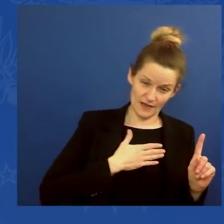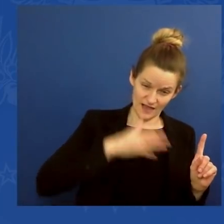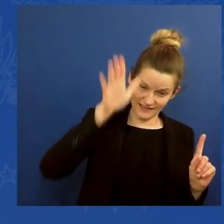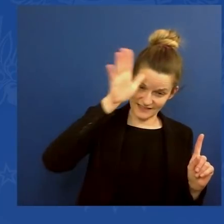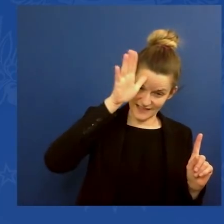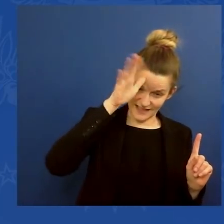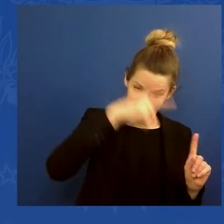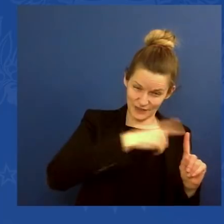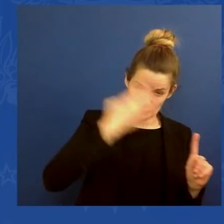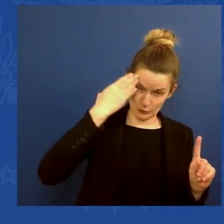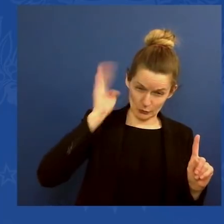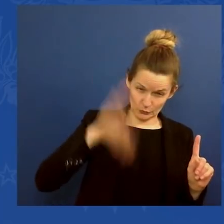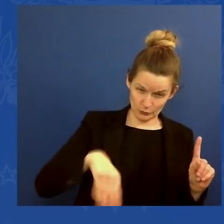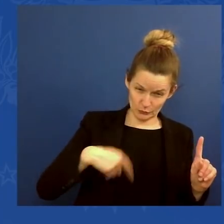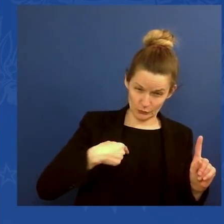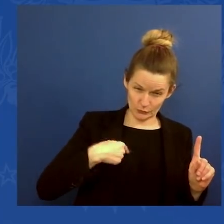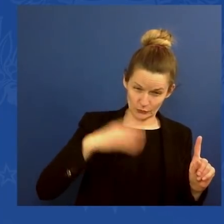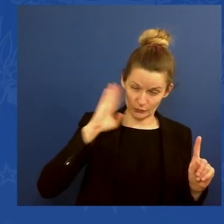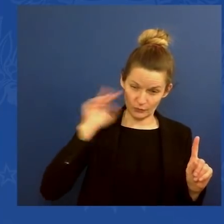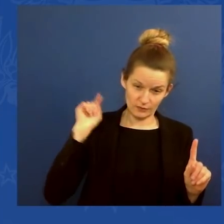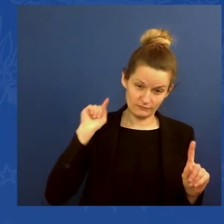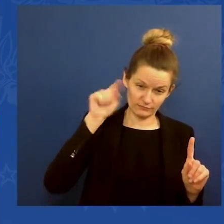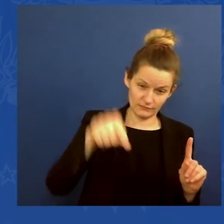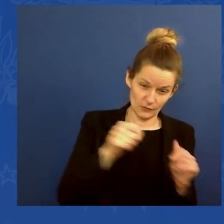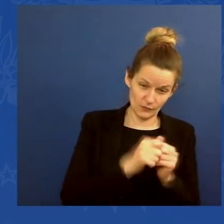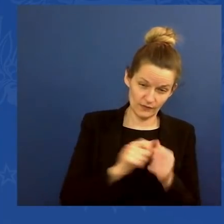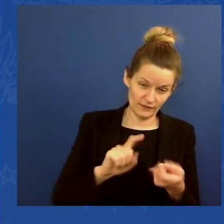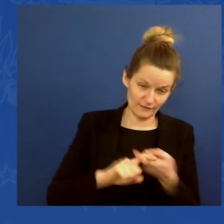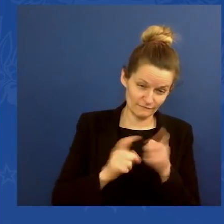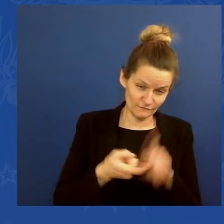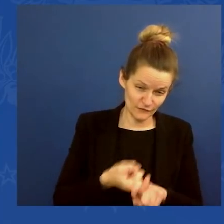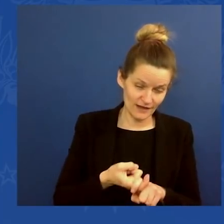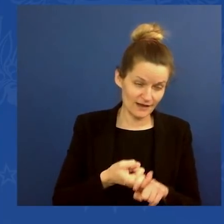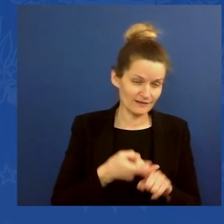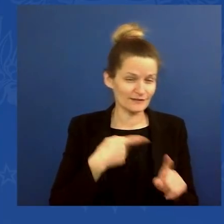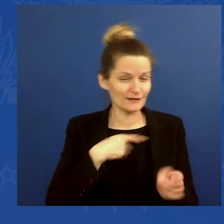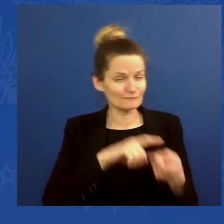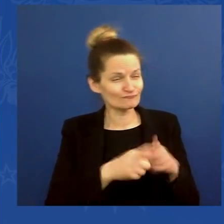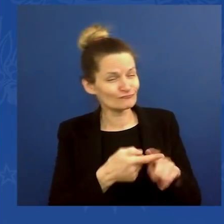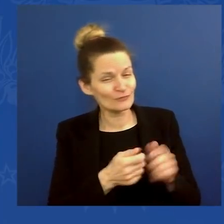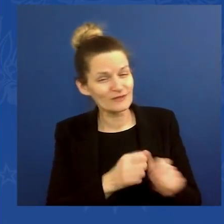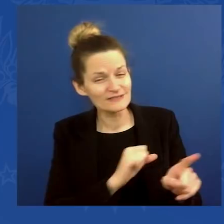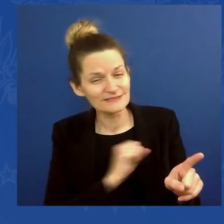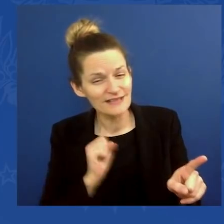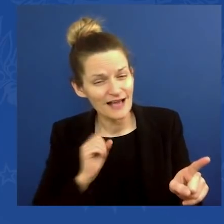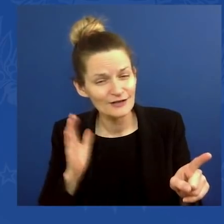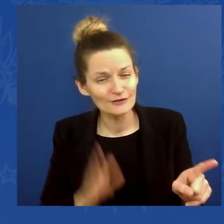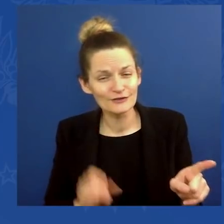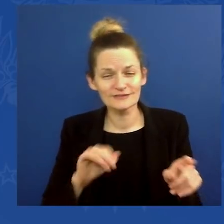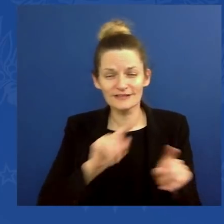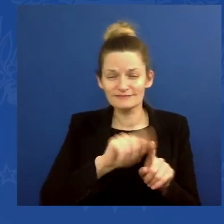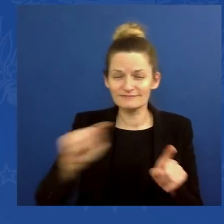I was bringing you over to introduce him so he had a chance to put on a coat and a tie -- because he would only see you that way --